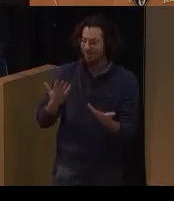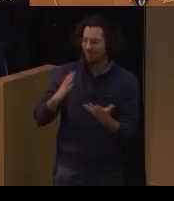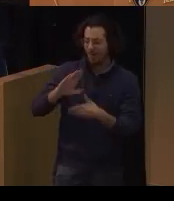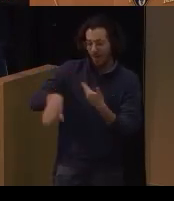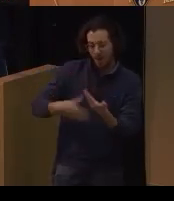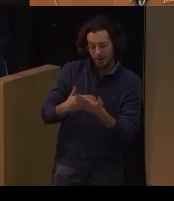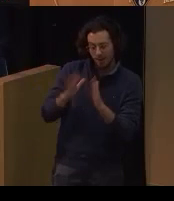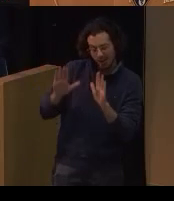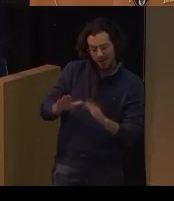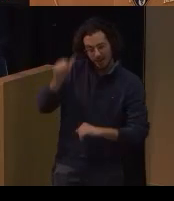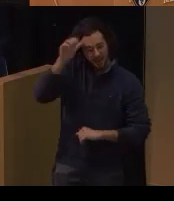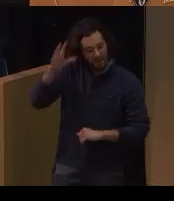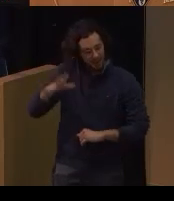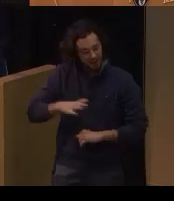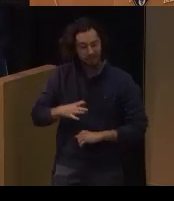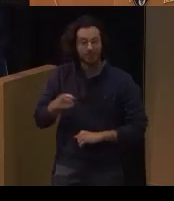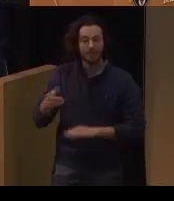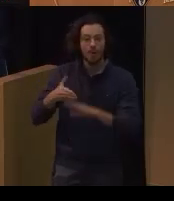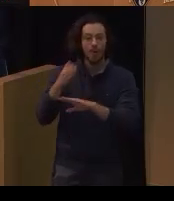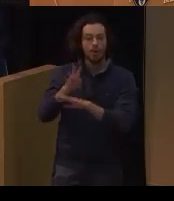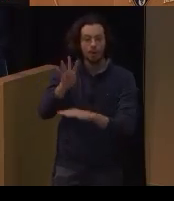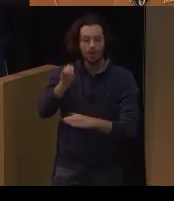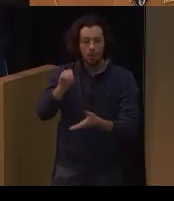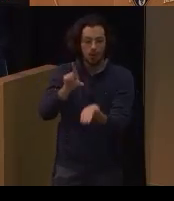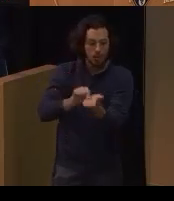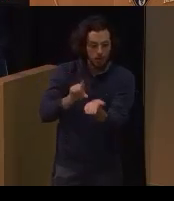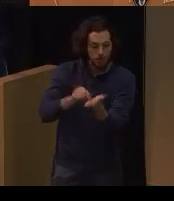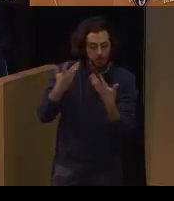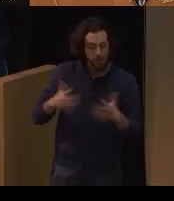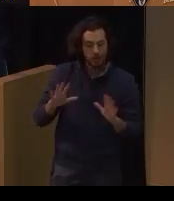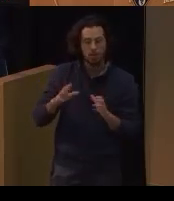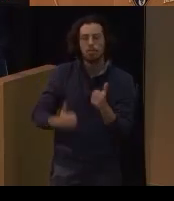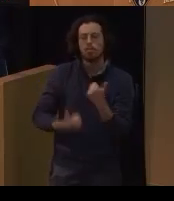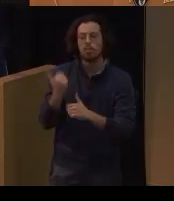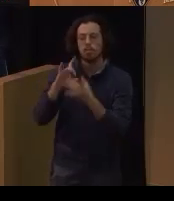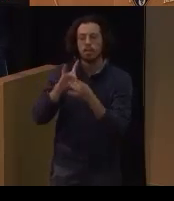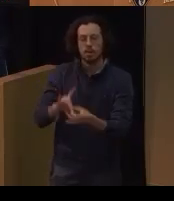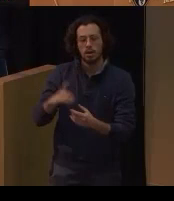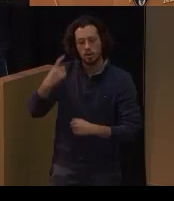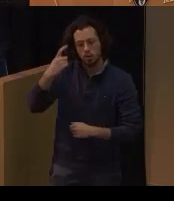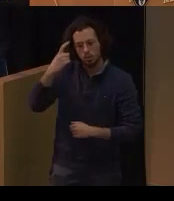he's got over 40 Publications many of them are on the neural basis of social cognition